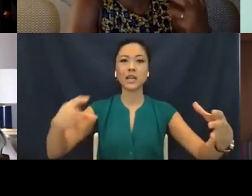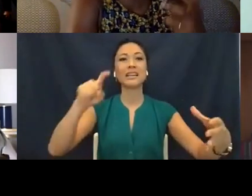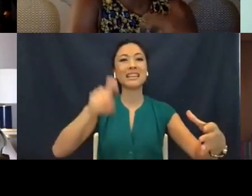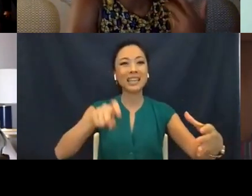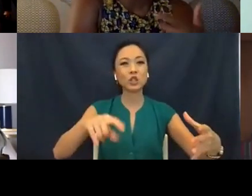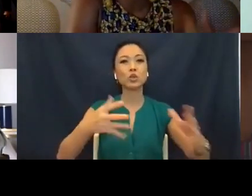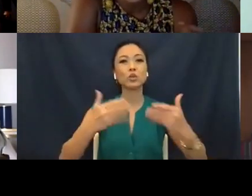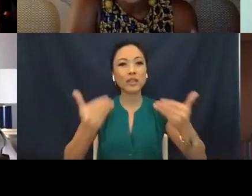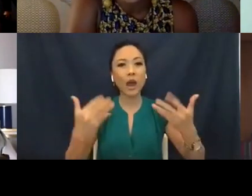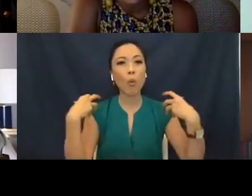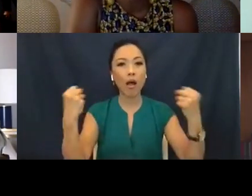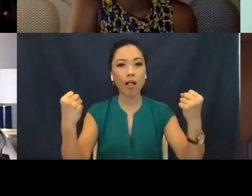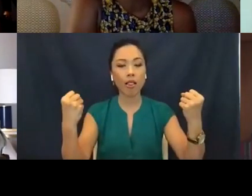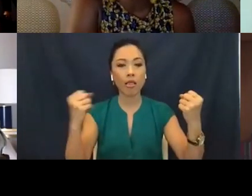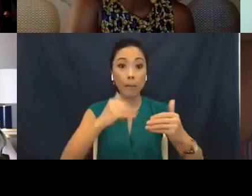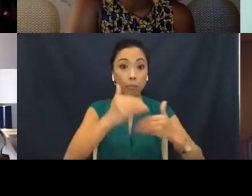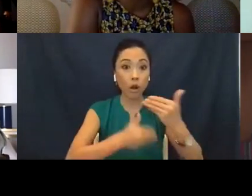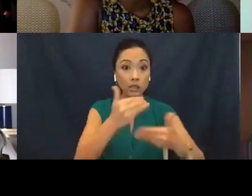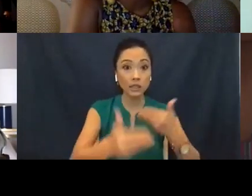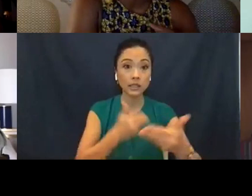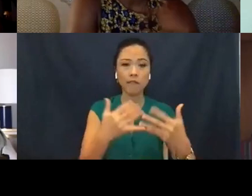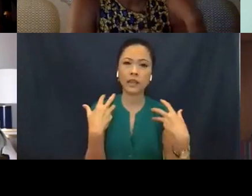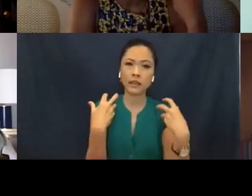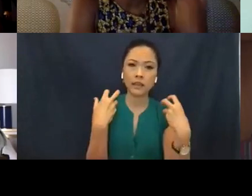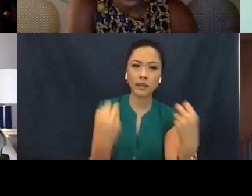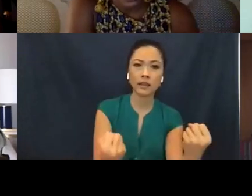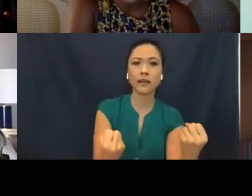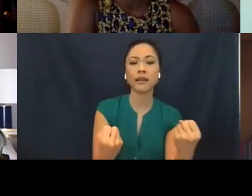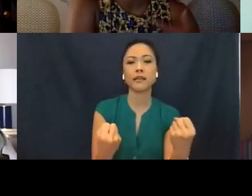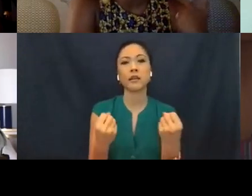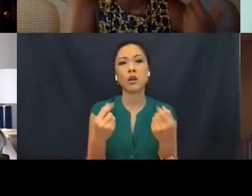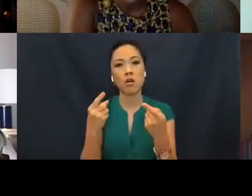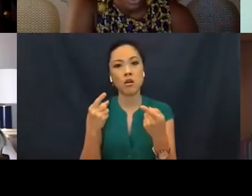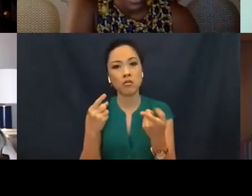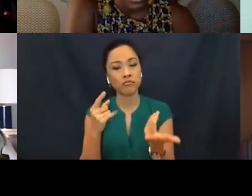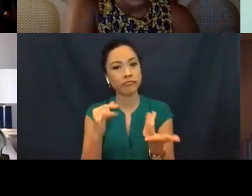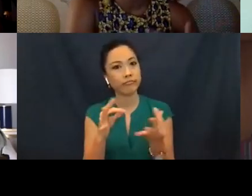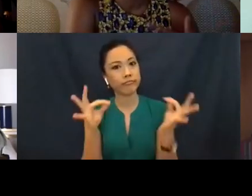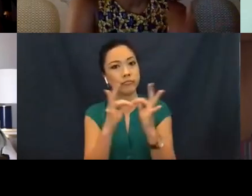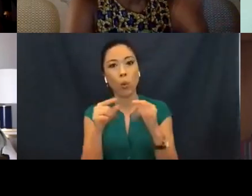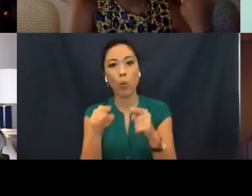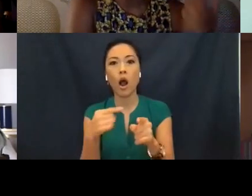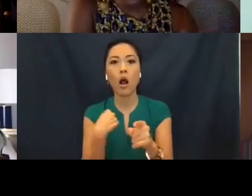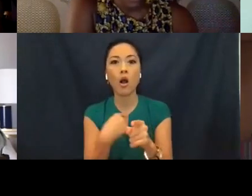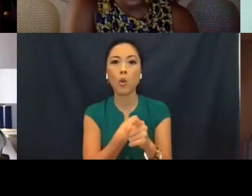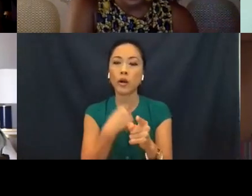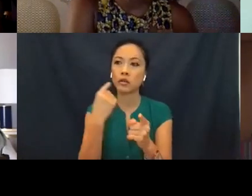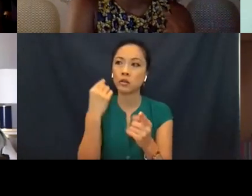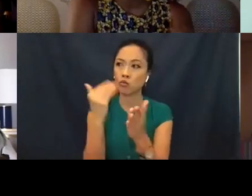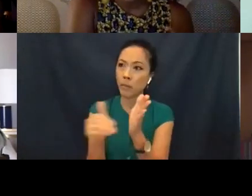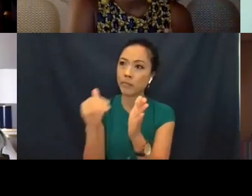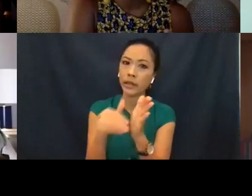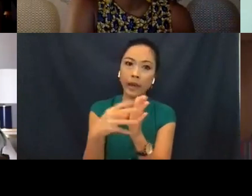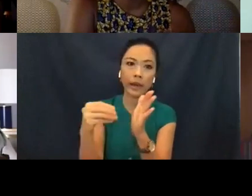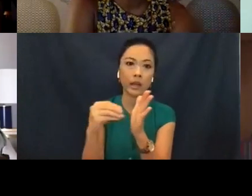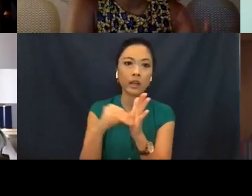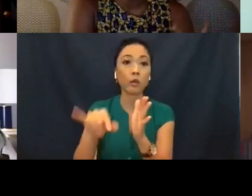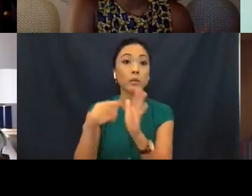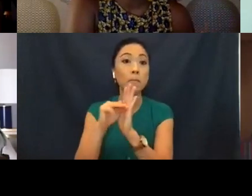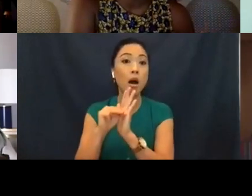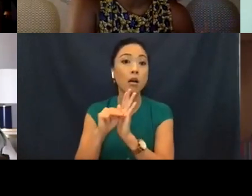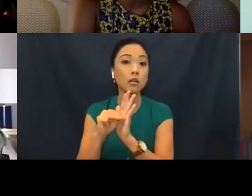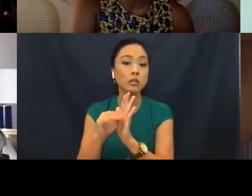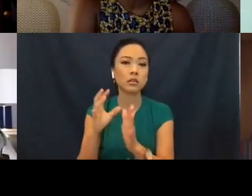the other crises we've been dealing with, why we keep replicating these models of tokenization, why we keep replicating these models of white supremacy in our organizations,